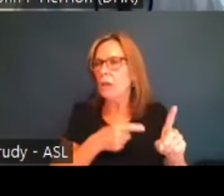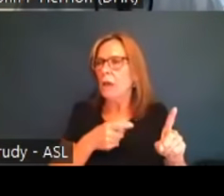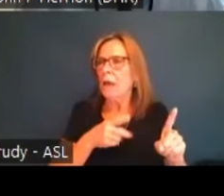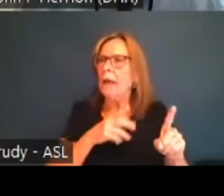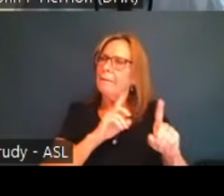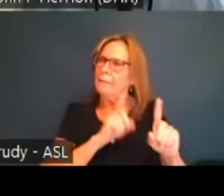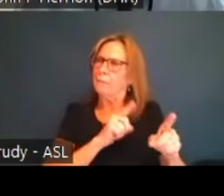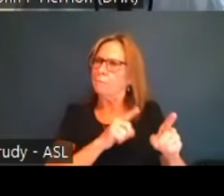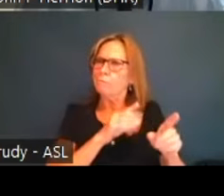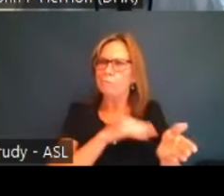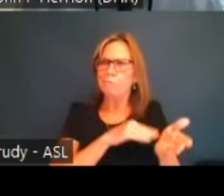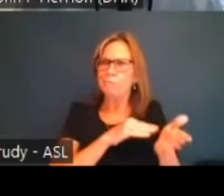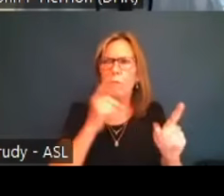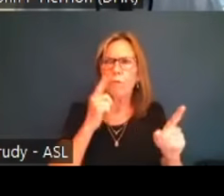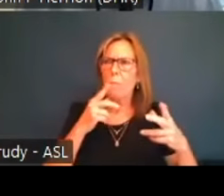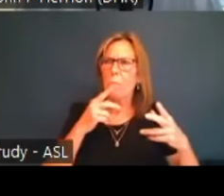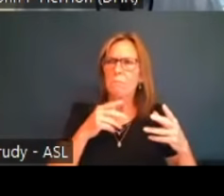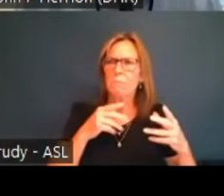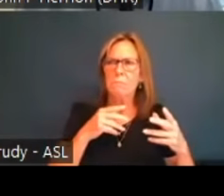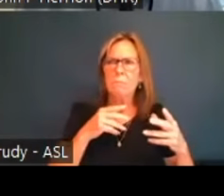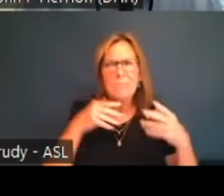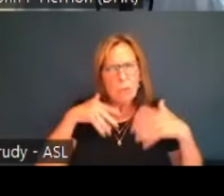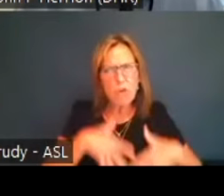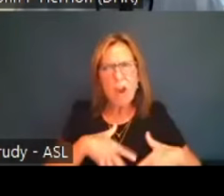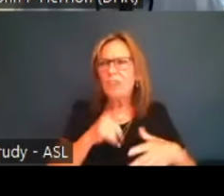improve